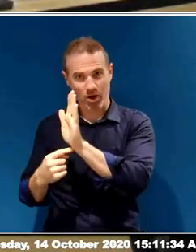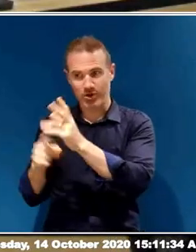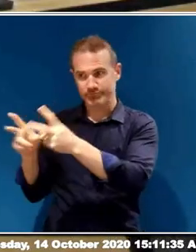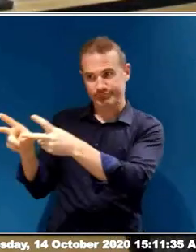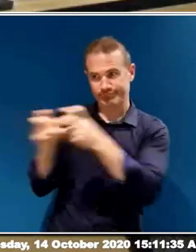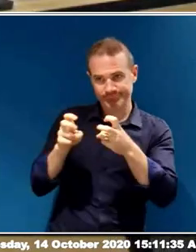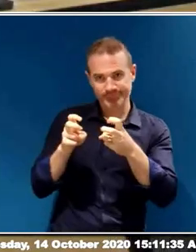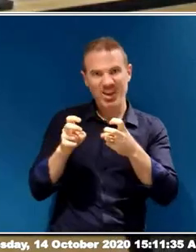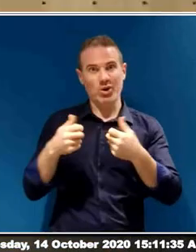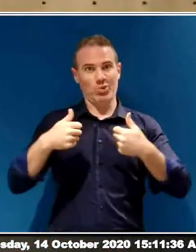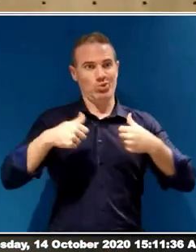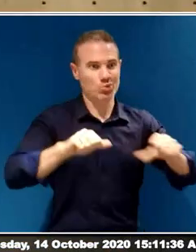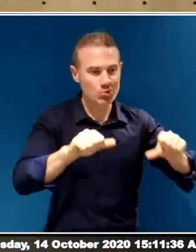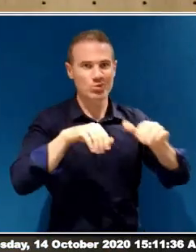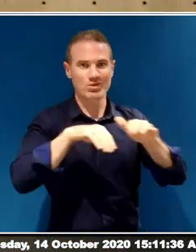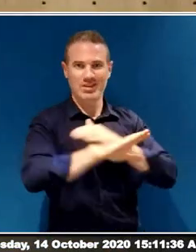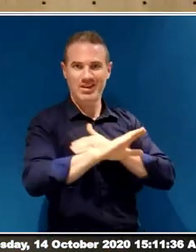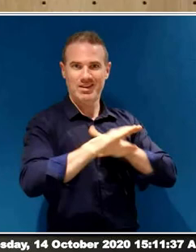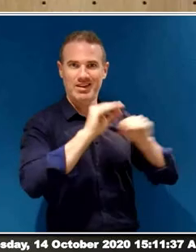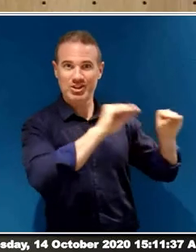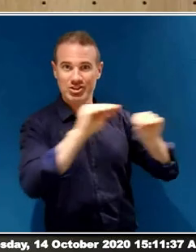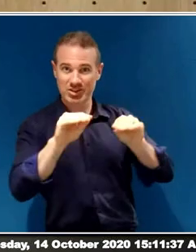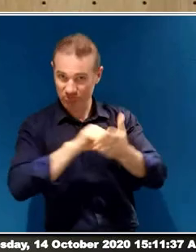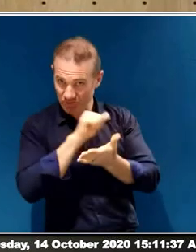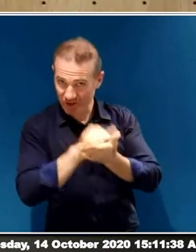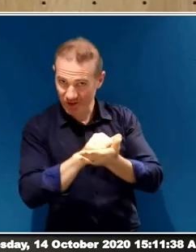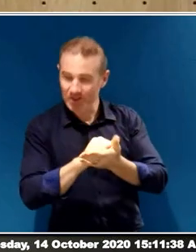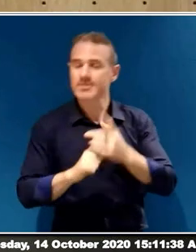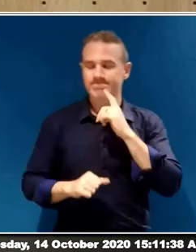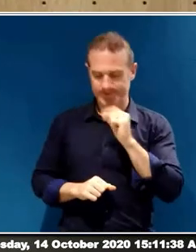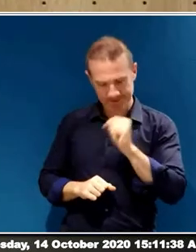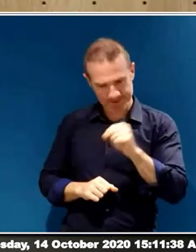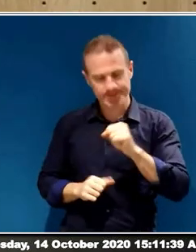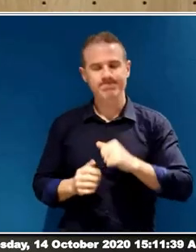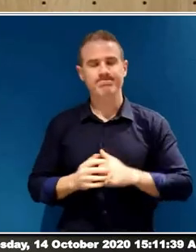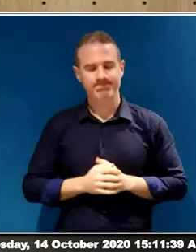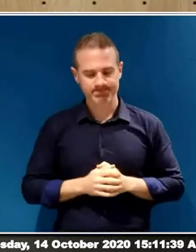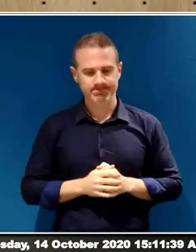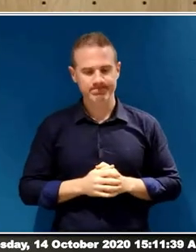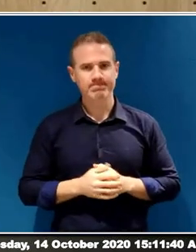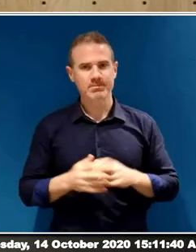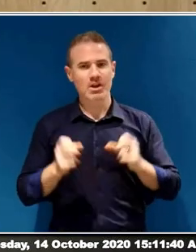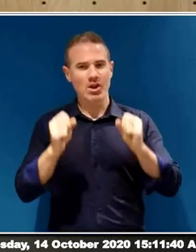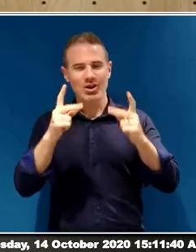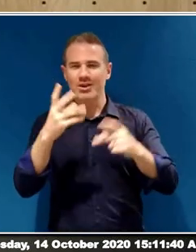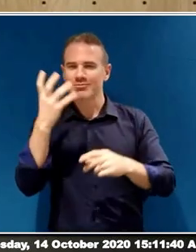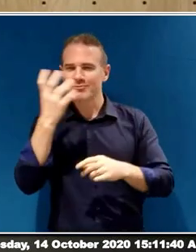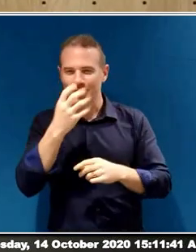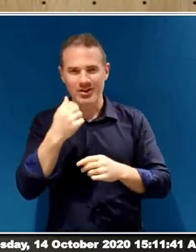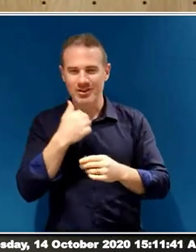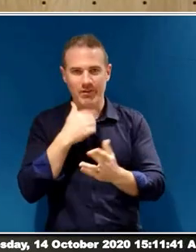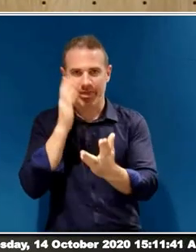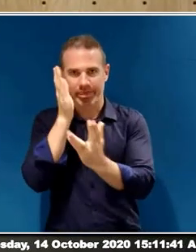That is correct. Okay. I did cut you off, so I will allow you, if you don't mind, to